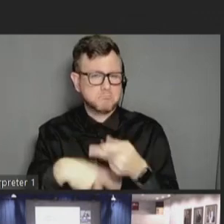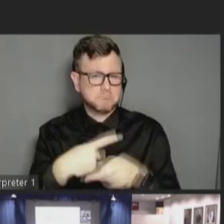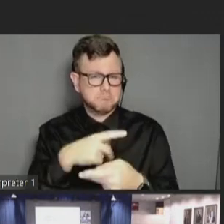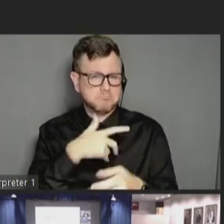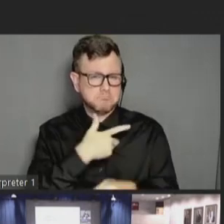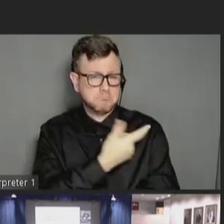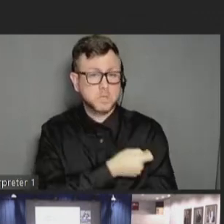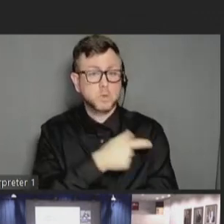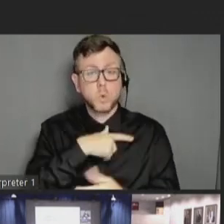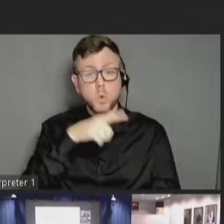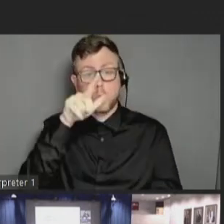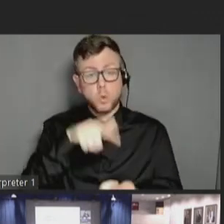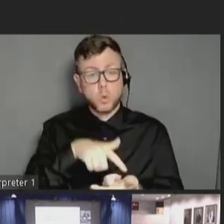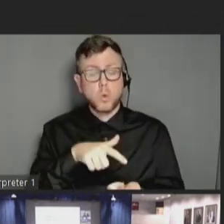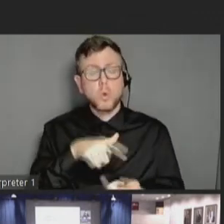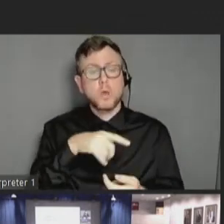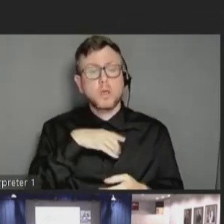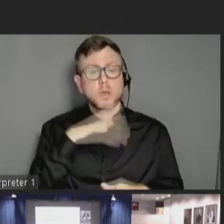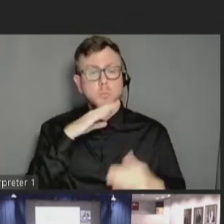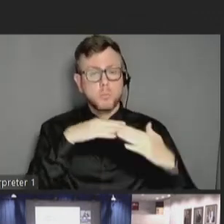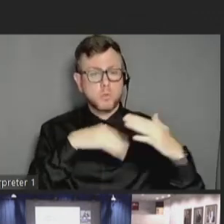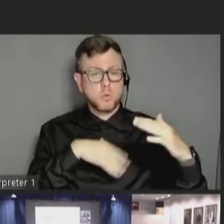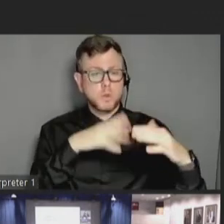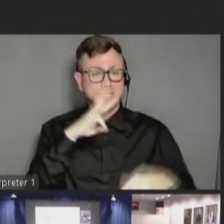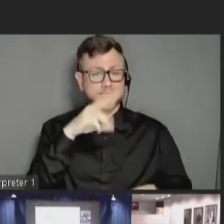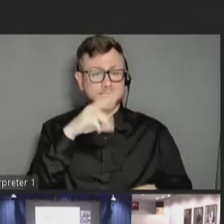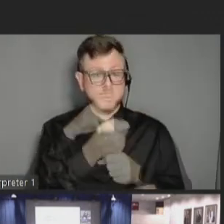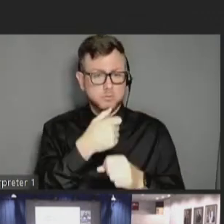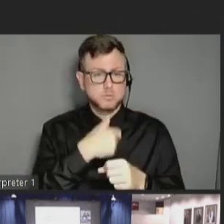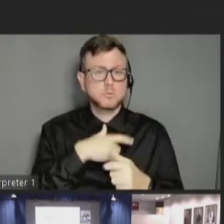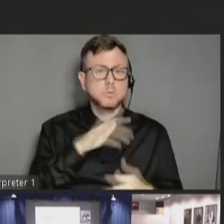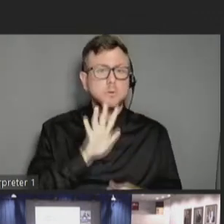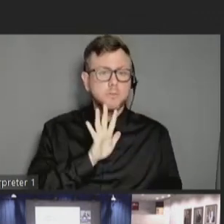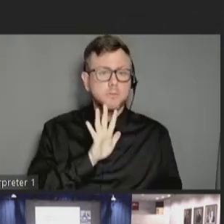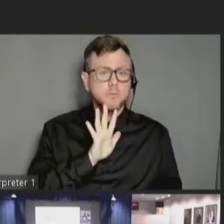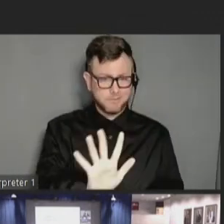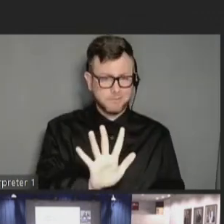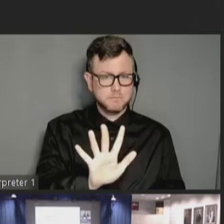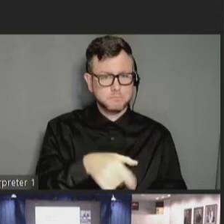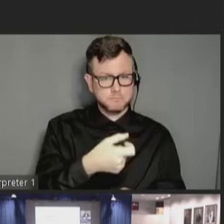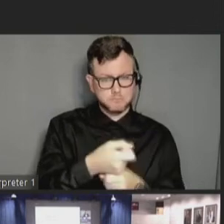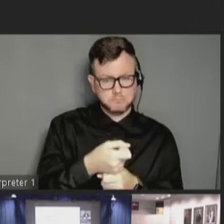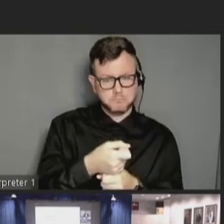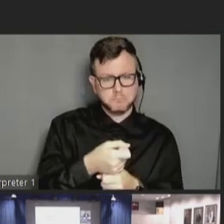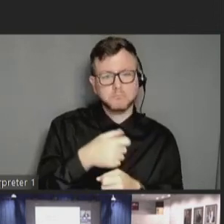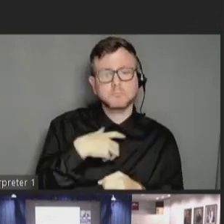a -- of a single dose from 6 years of age to 5 years of age. Additional doses are also